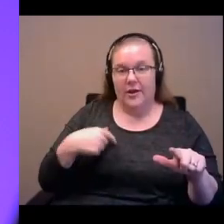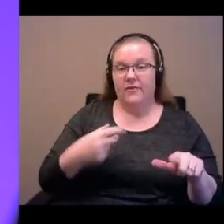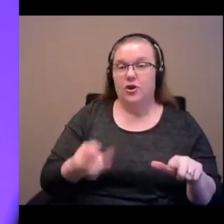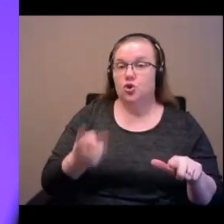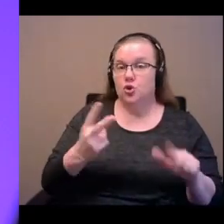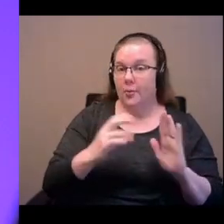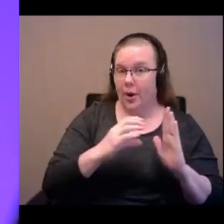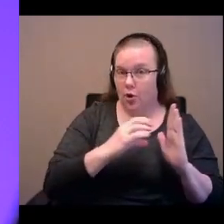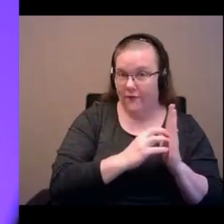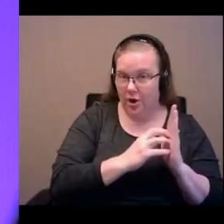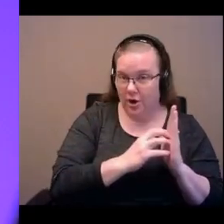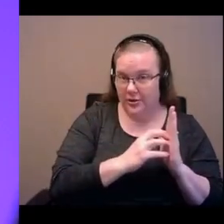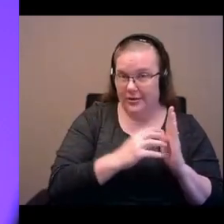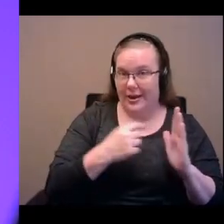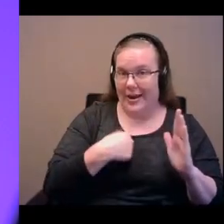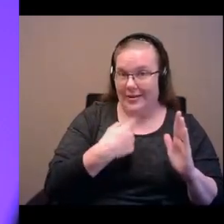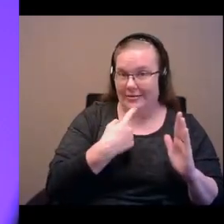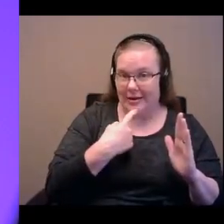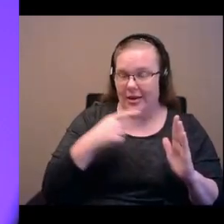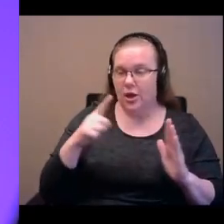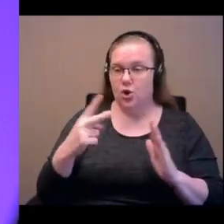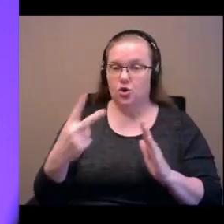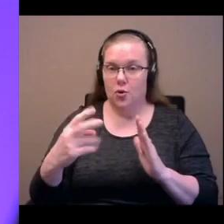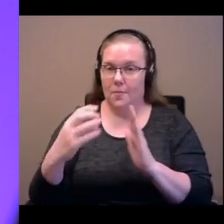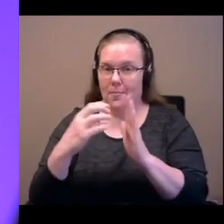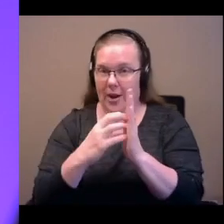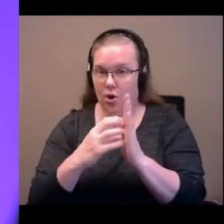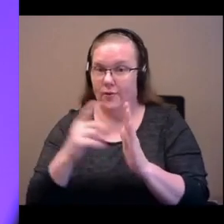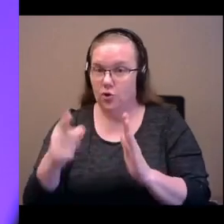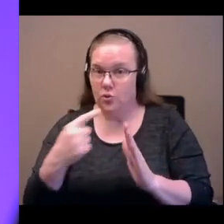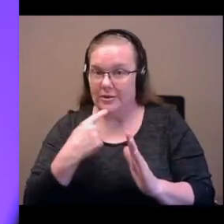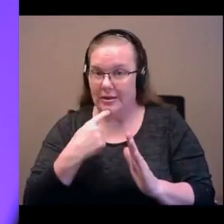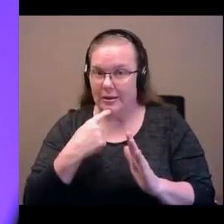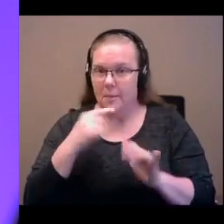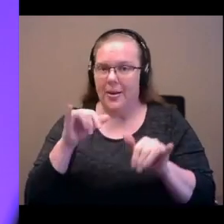you said and looked at how we use language, how similar they are to one another. There’s